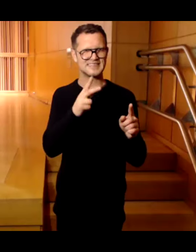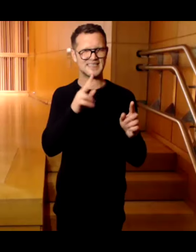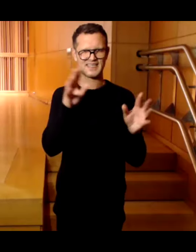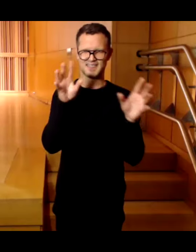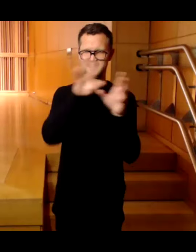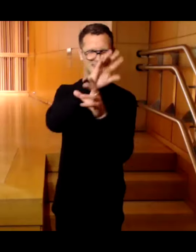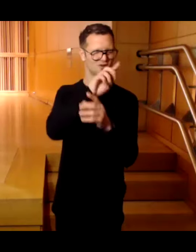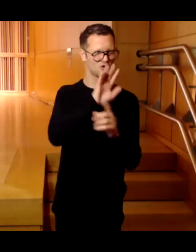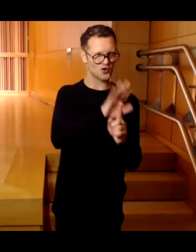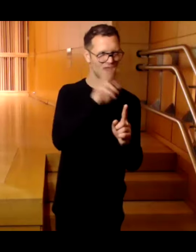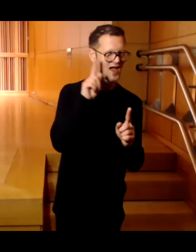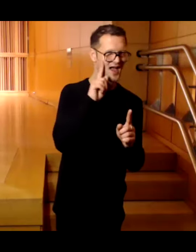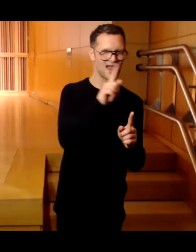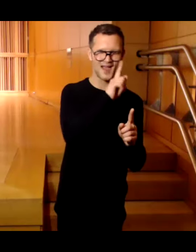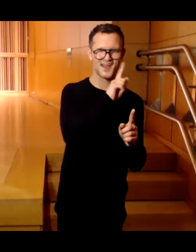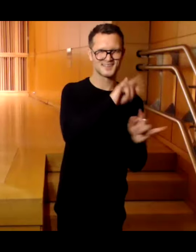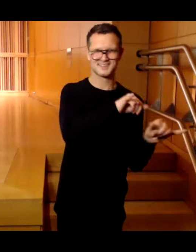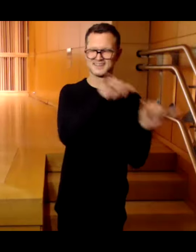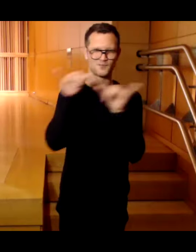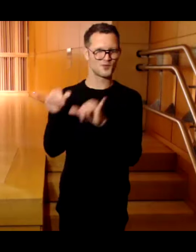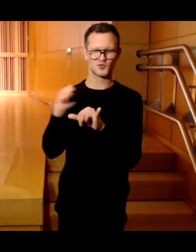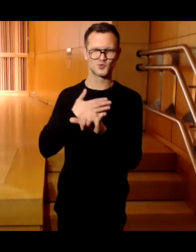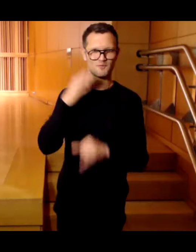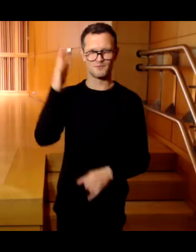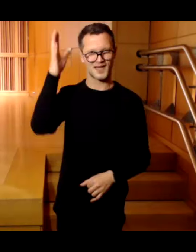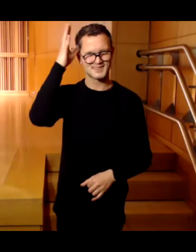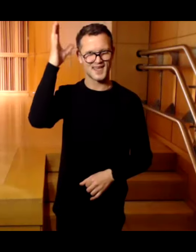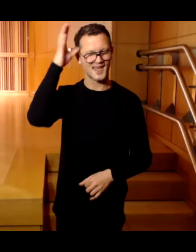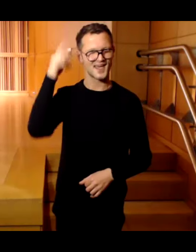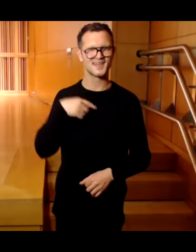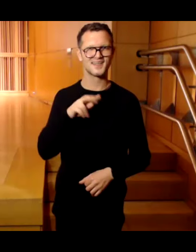The woman looked very much like him. That is why what happened next so surprised me.